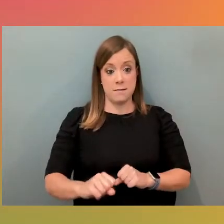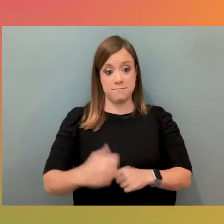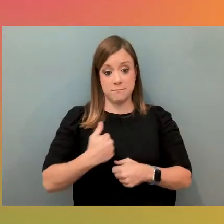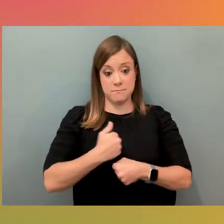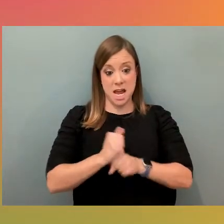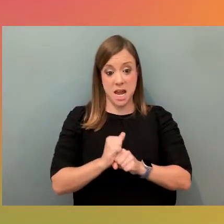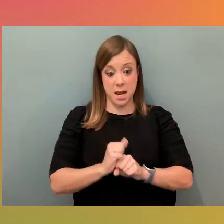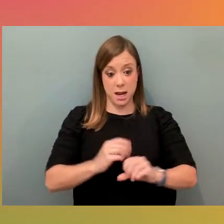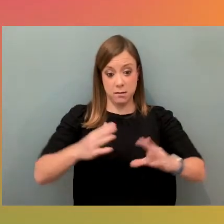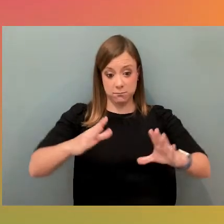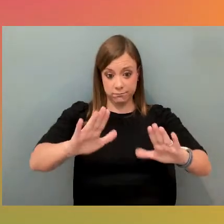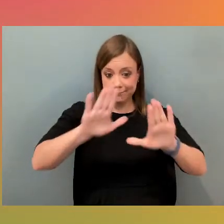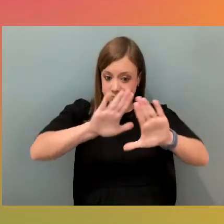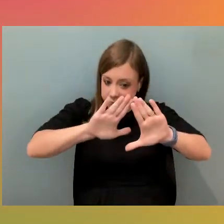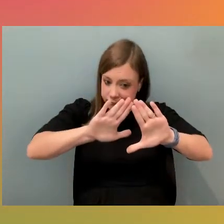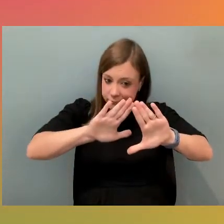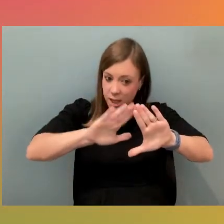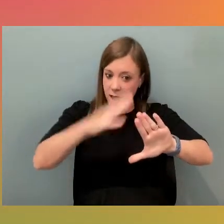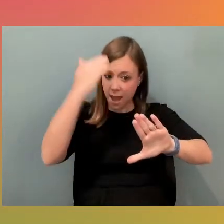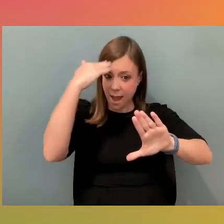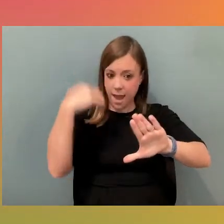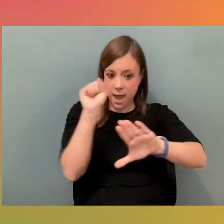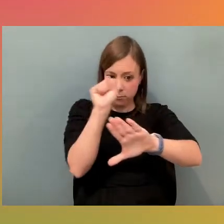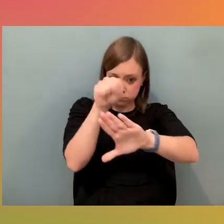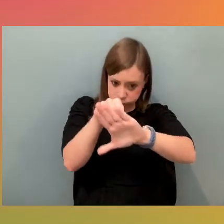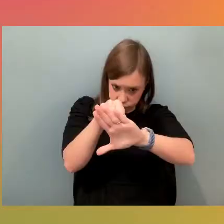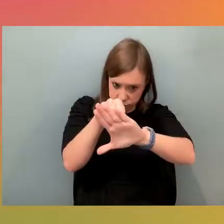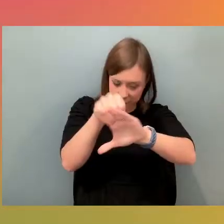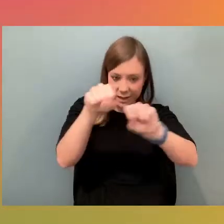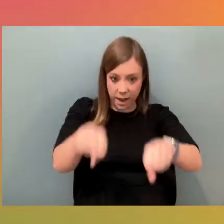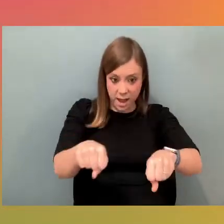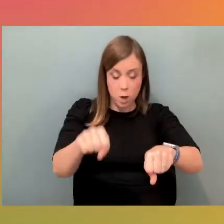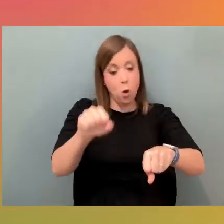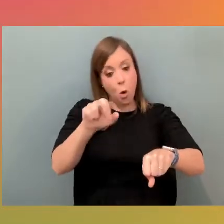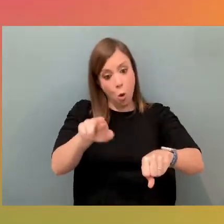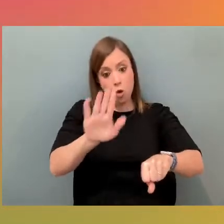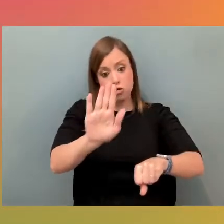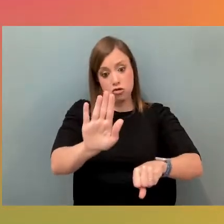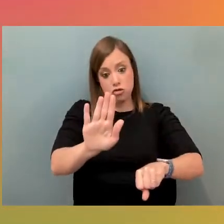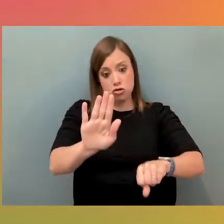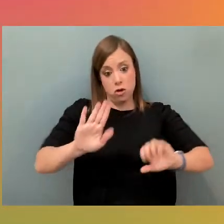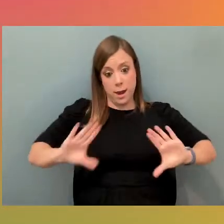CAN MAKE A PILLOW FOR YOUR HEAD WITH YOUR HANDS IF YOU WOULD LIKE.